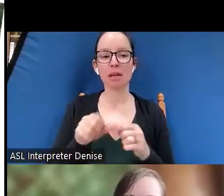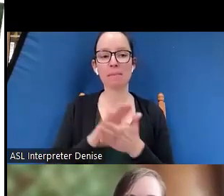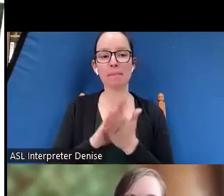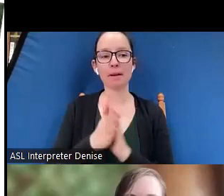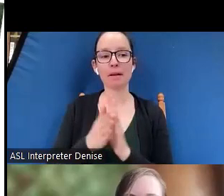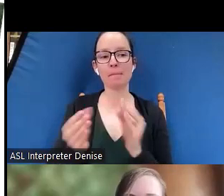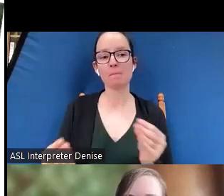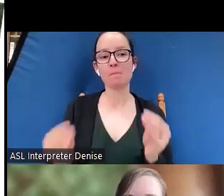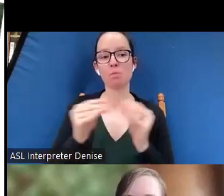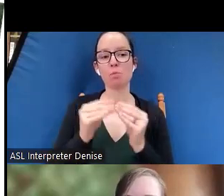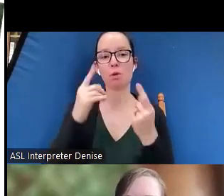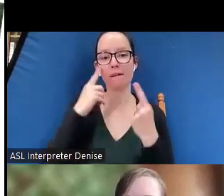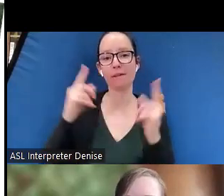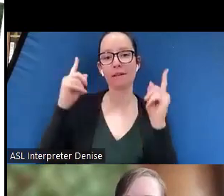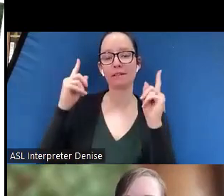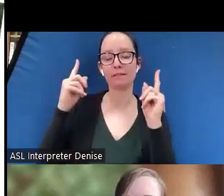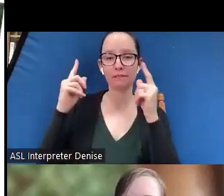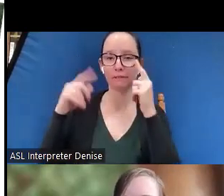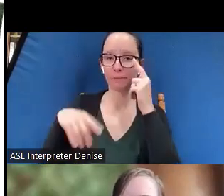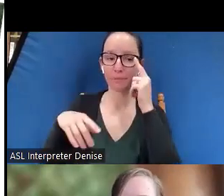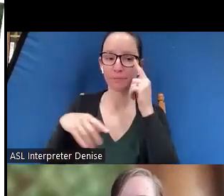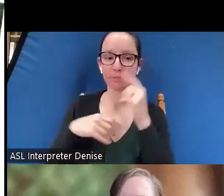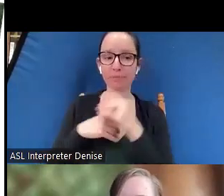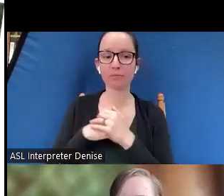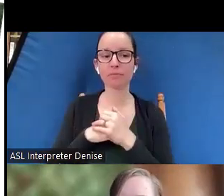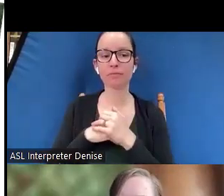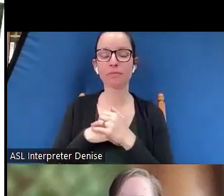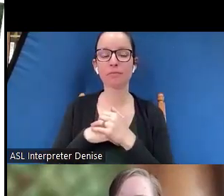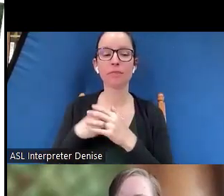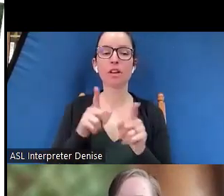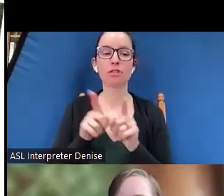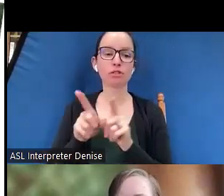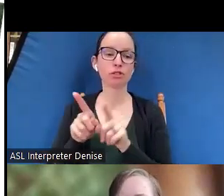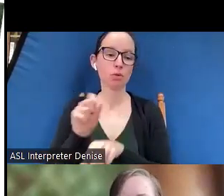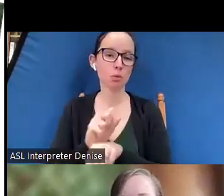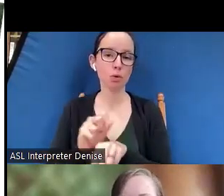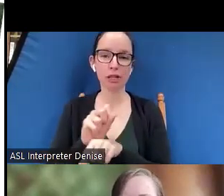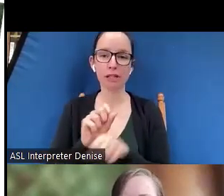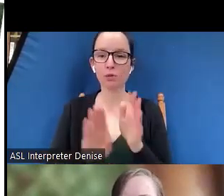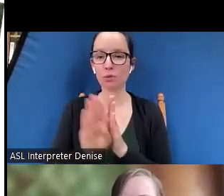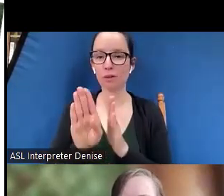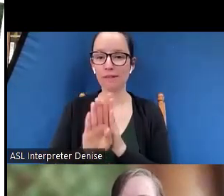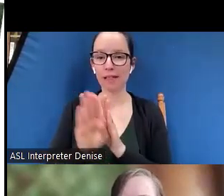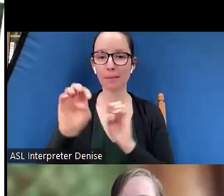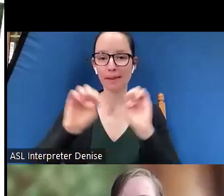beginning. And then also we're working to develop some evaluation tools for these projects.